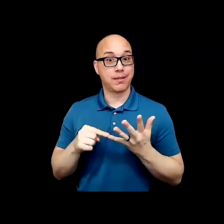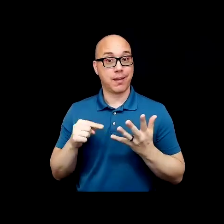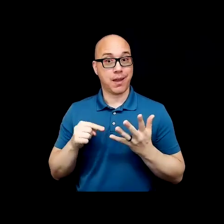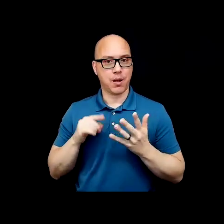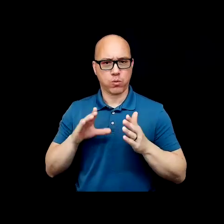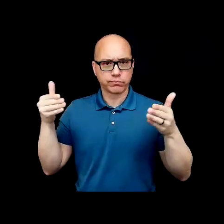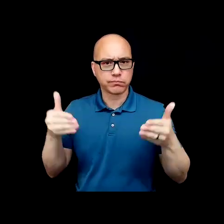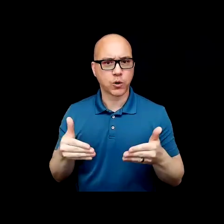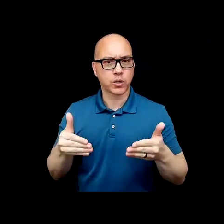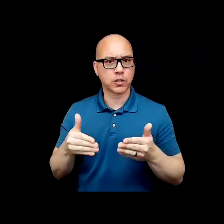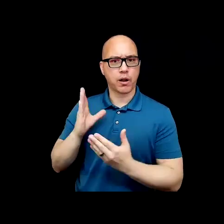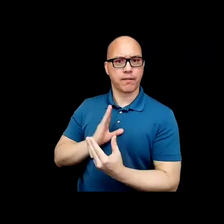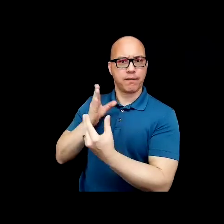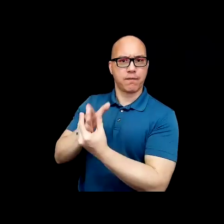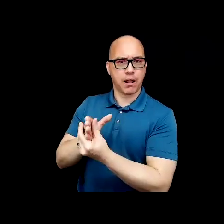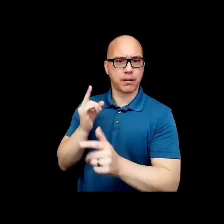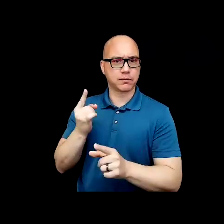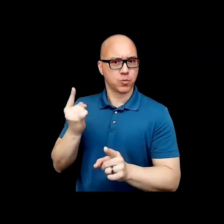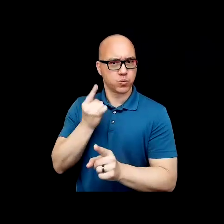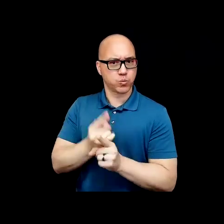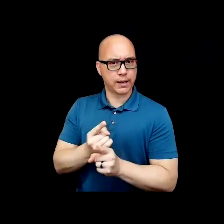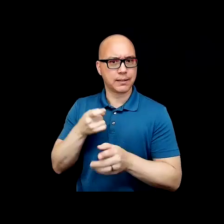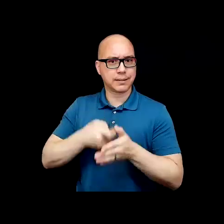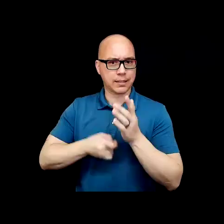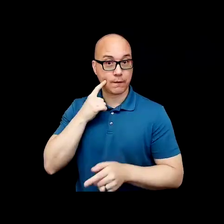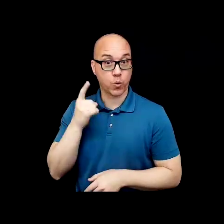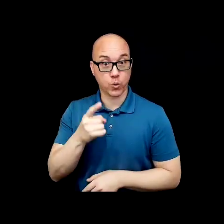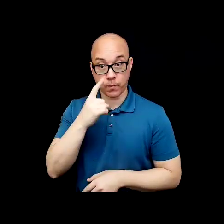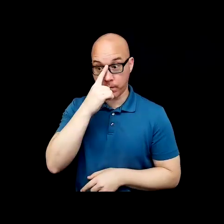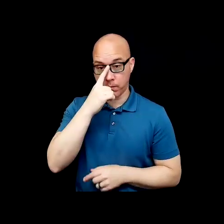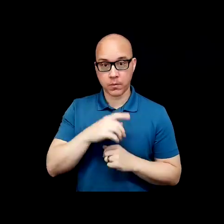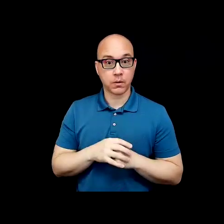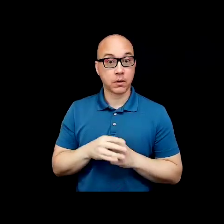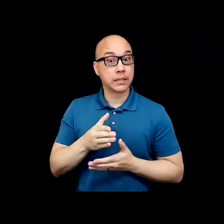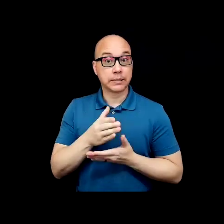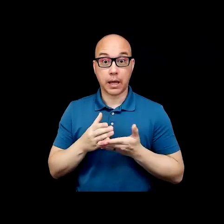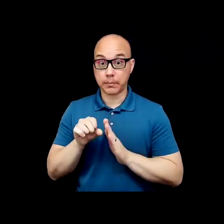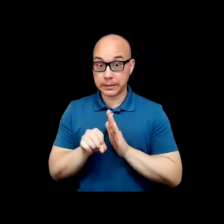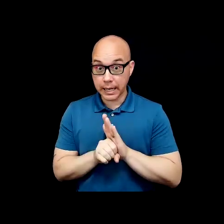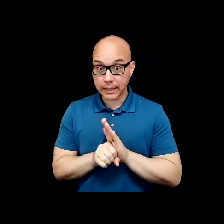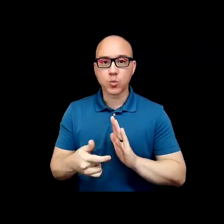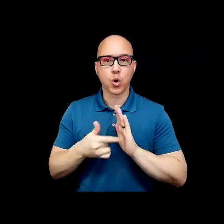filing accurate tax returns for you. Some states require that they be licensed. Some states don't